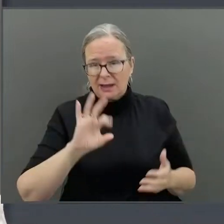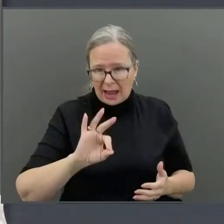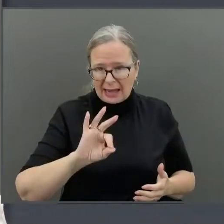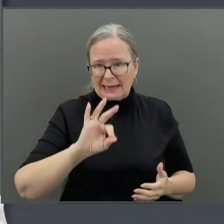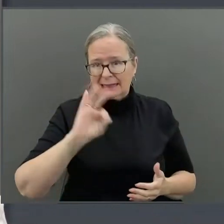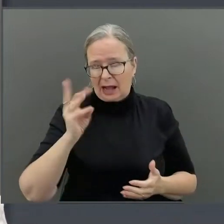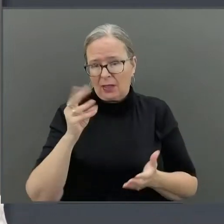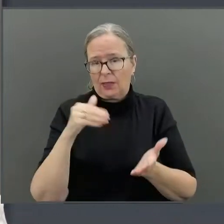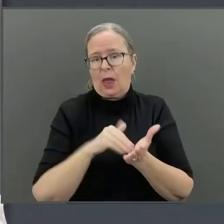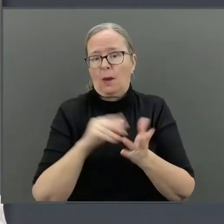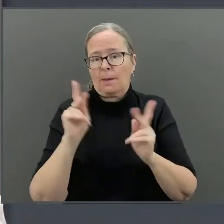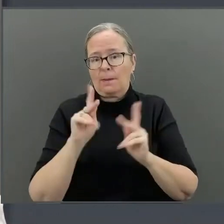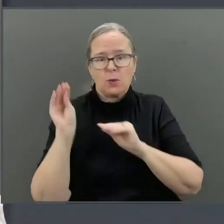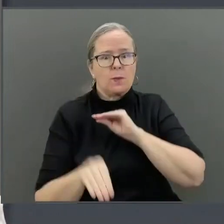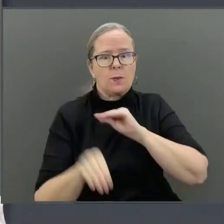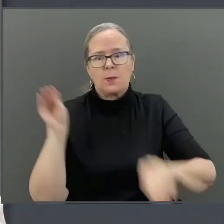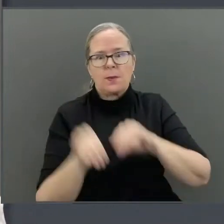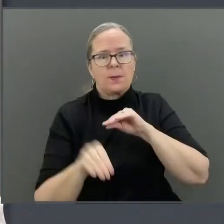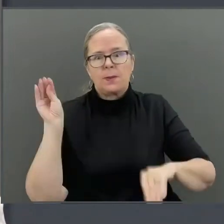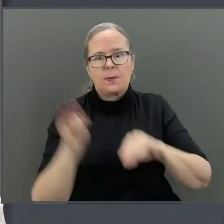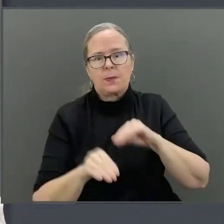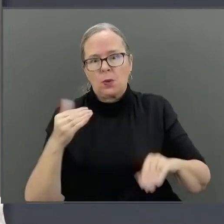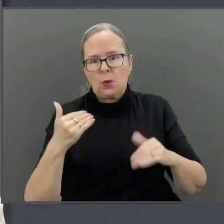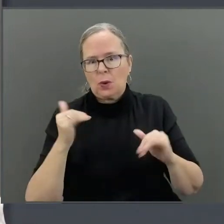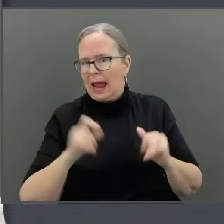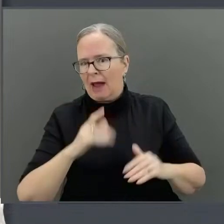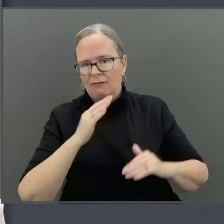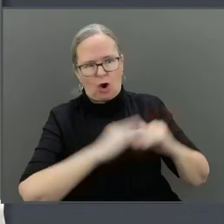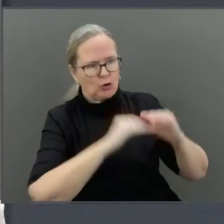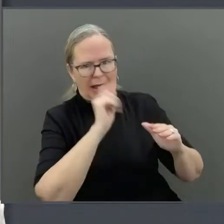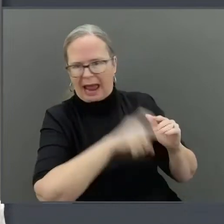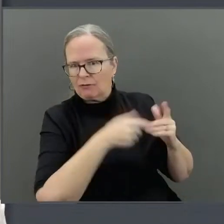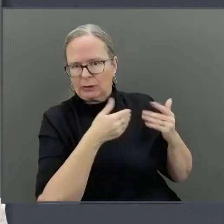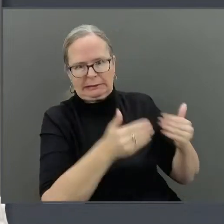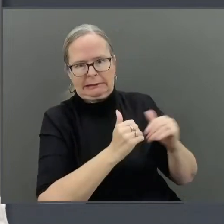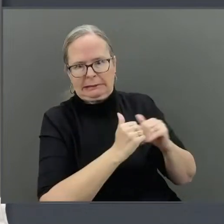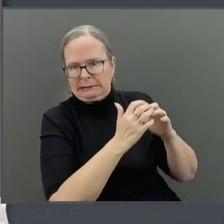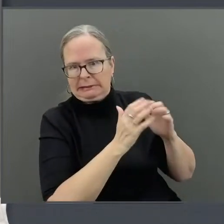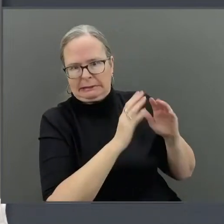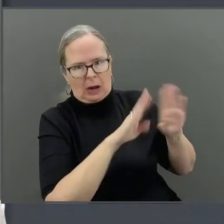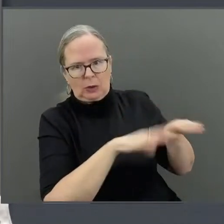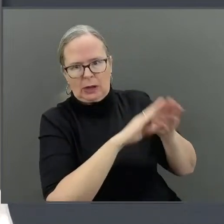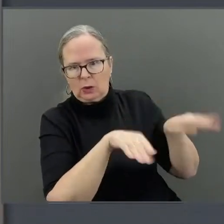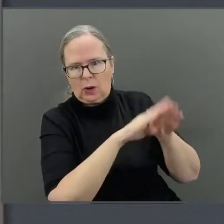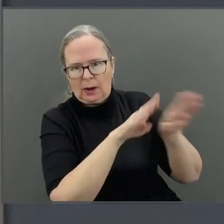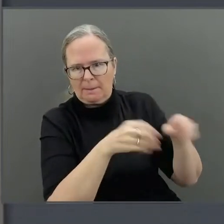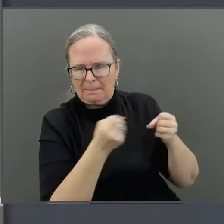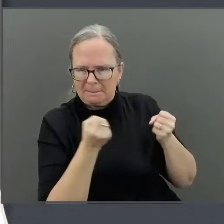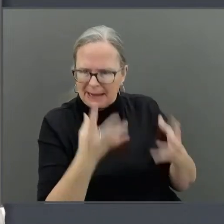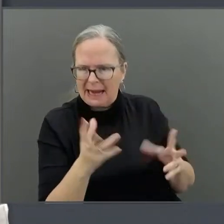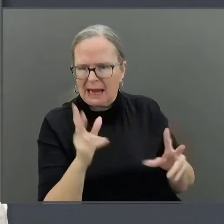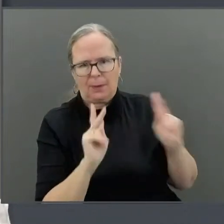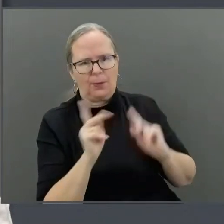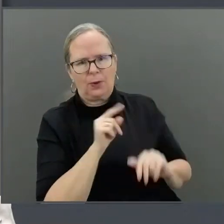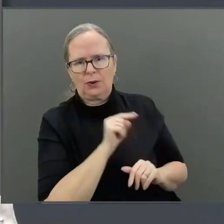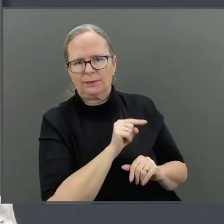strategy that the city of Calgary has implemented that has been endorsed by city council excuse me